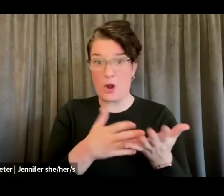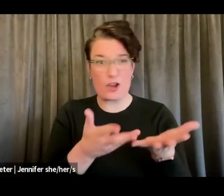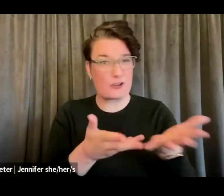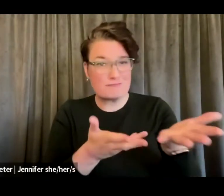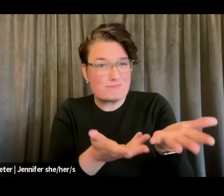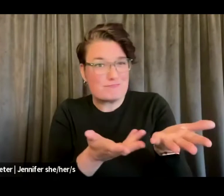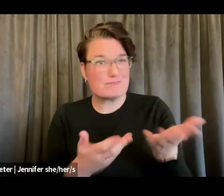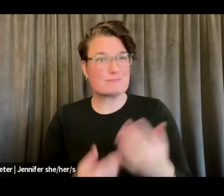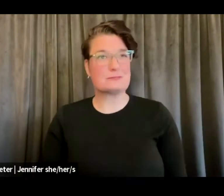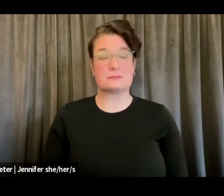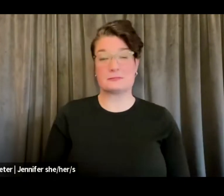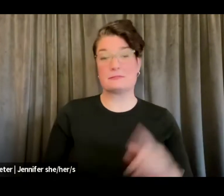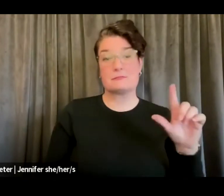Yeah. What would you like to share?